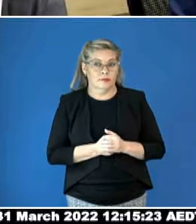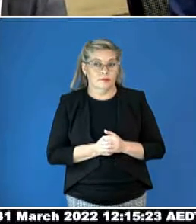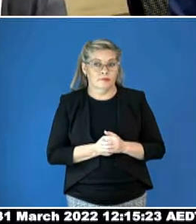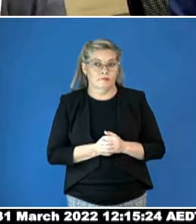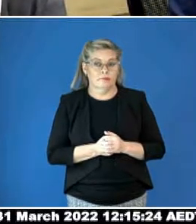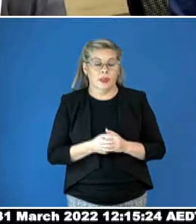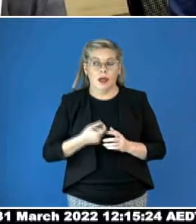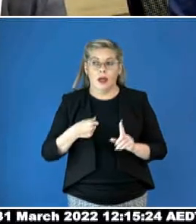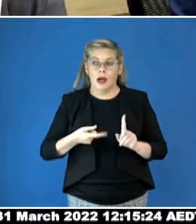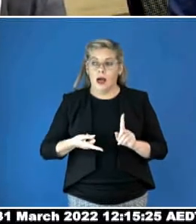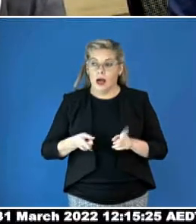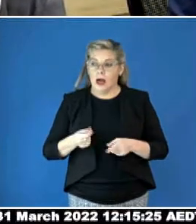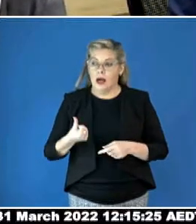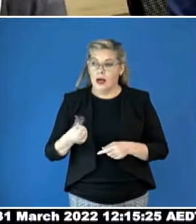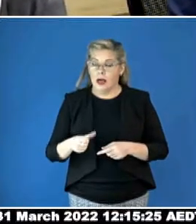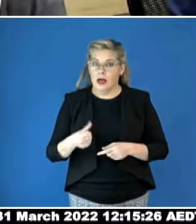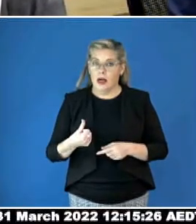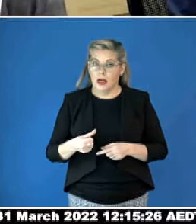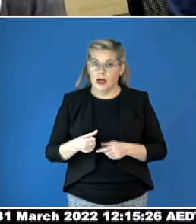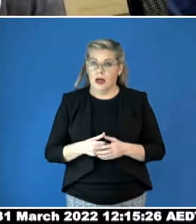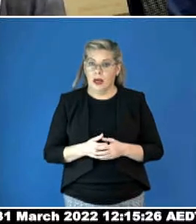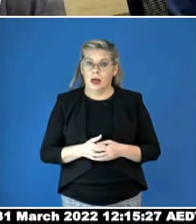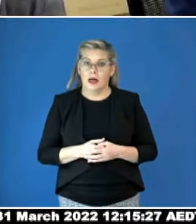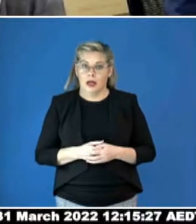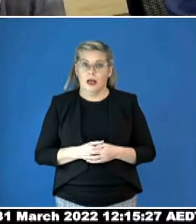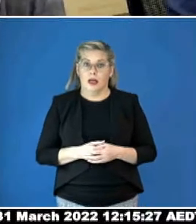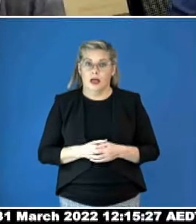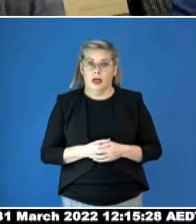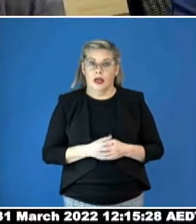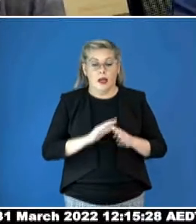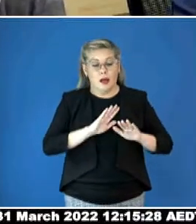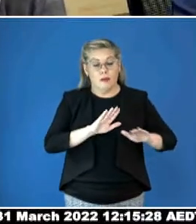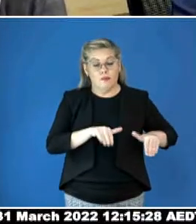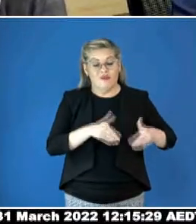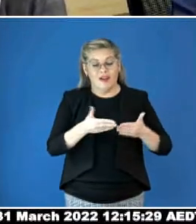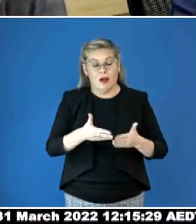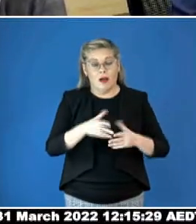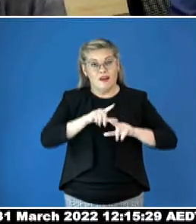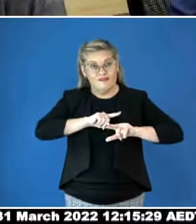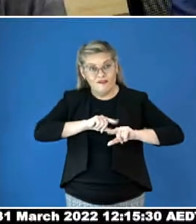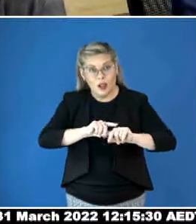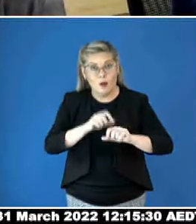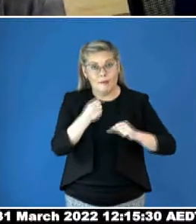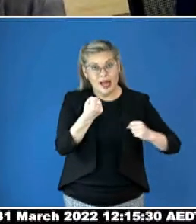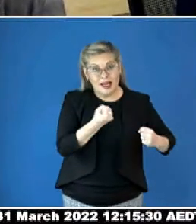At item 15. MS CUMMING: Yes. And we see it provides for follow-up and support to client and parent-carer. MS CUMMING: Absolutely, yes.